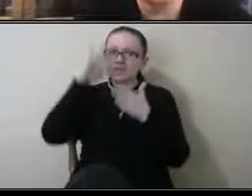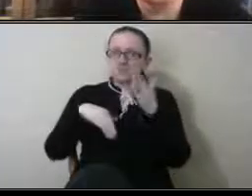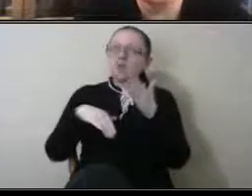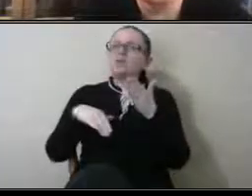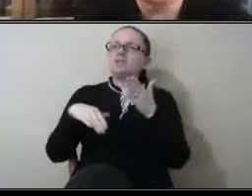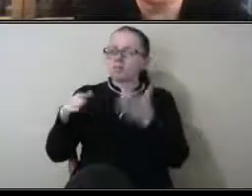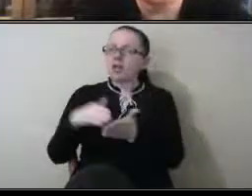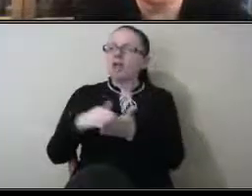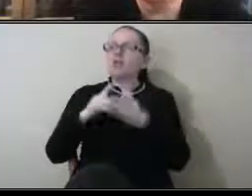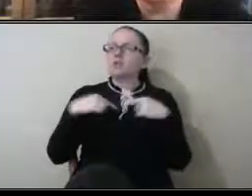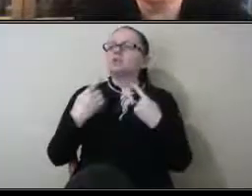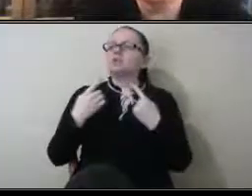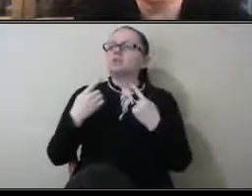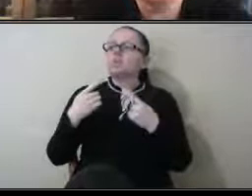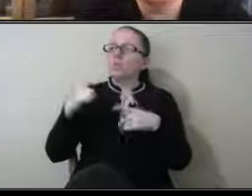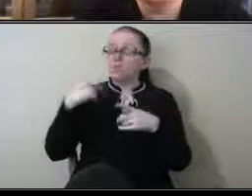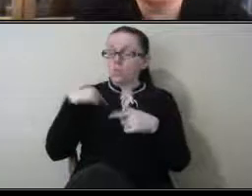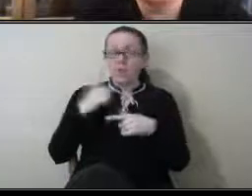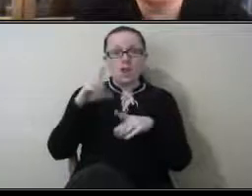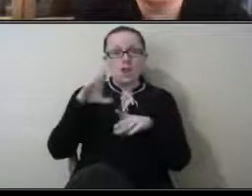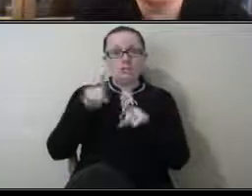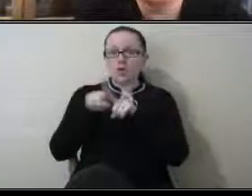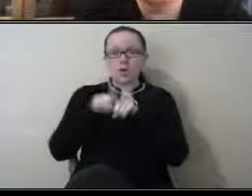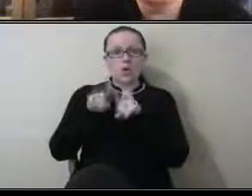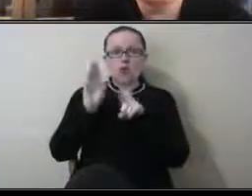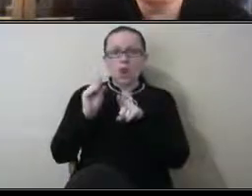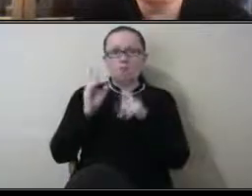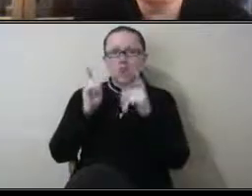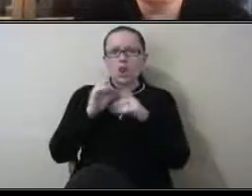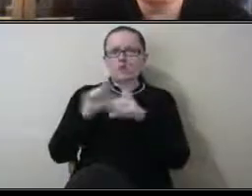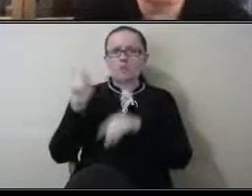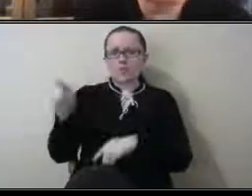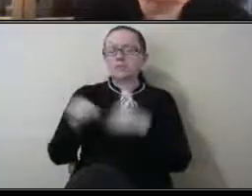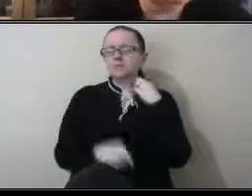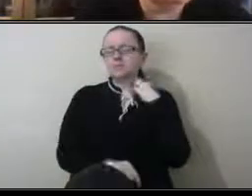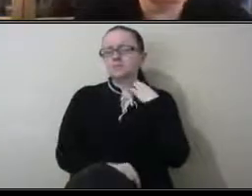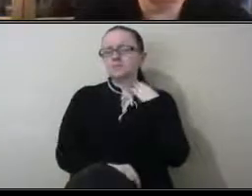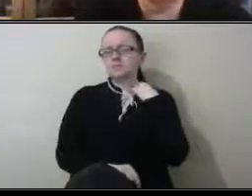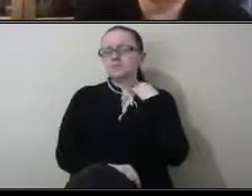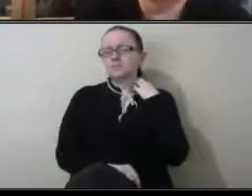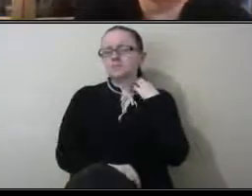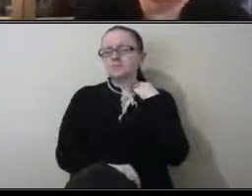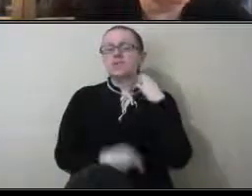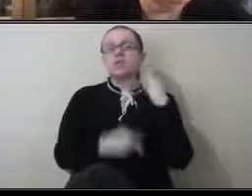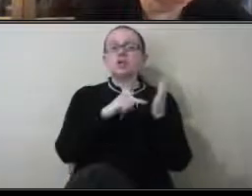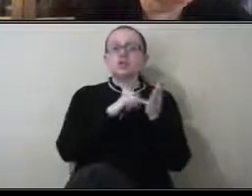an awful lot out of it um so much so thomas's passion for performing arts was evident i think